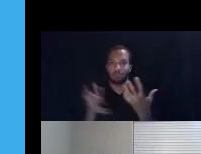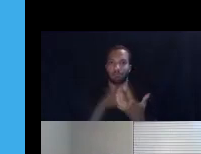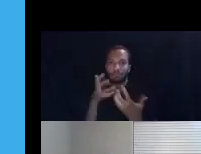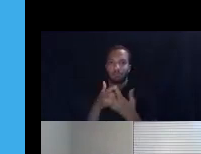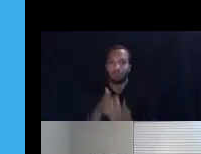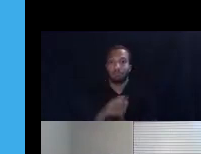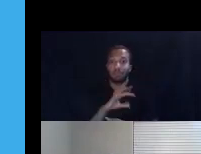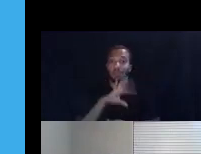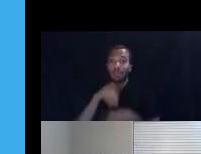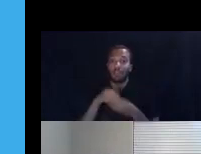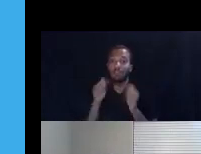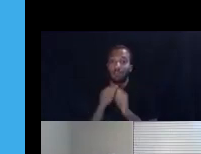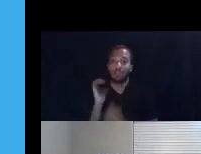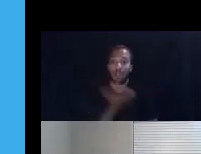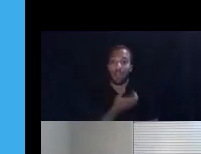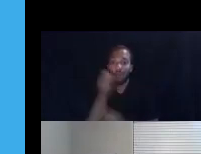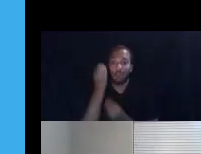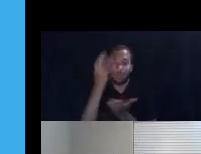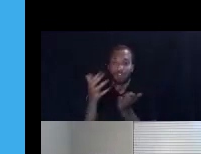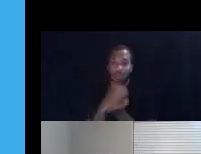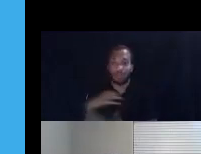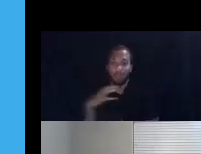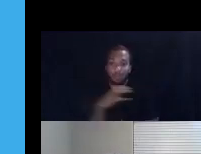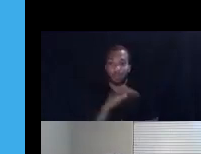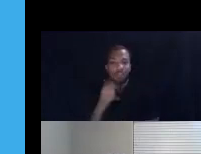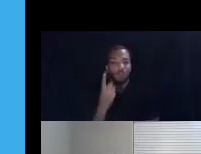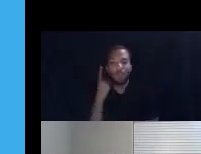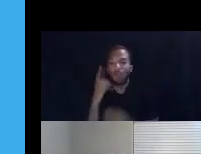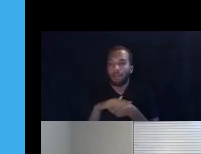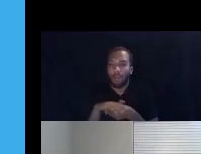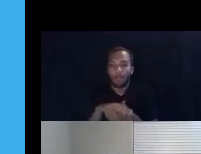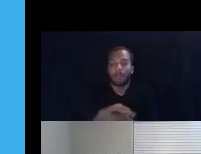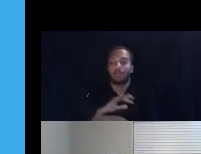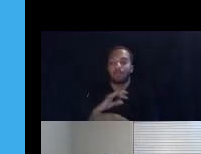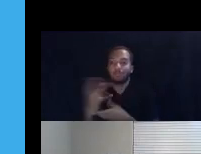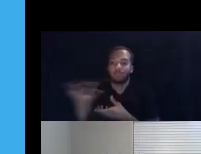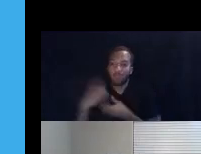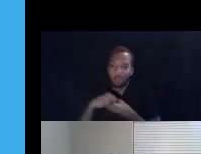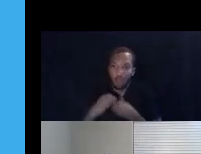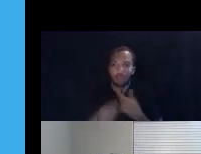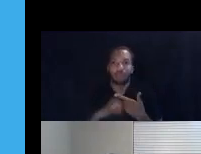I would say is one area and opportunity to engage. Another would be applying for grants